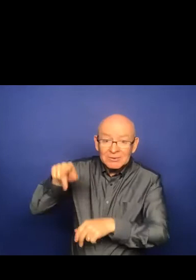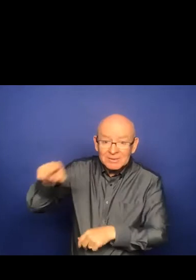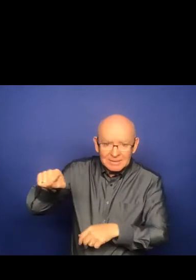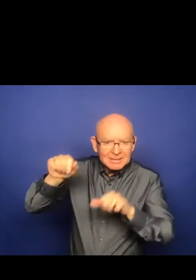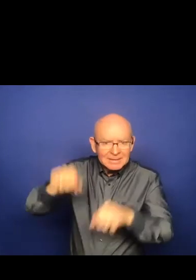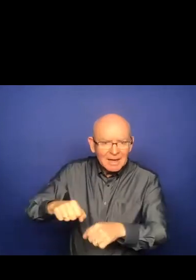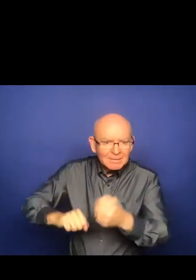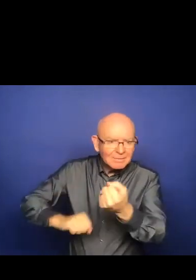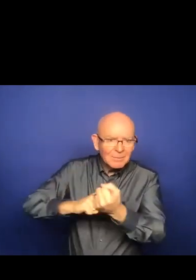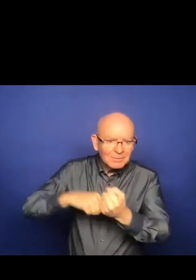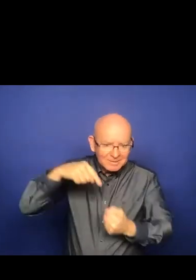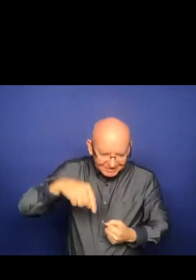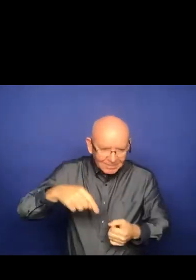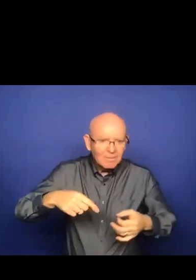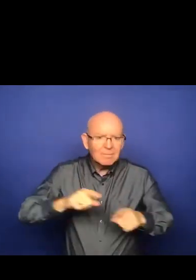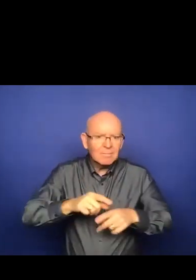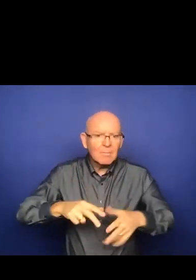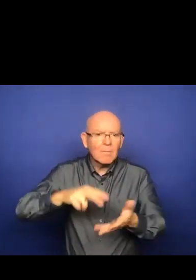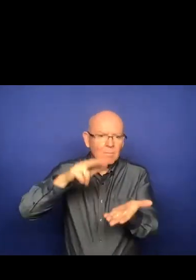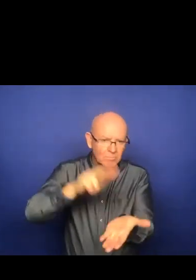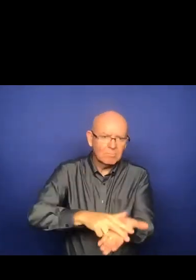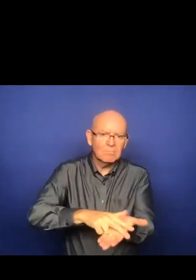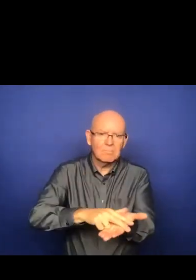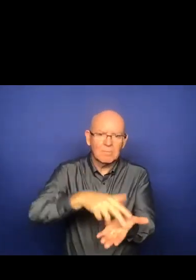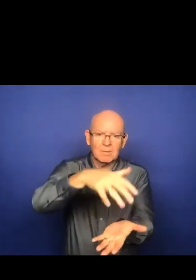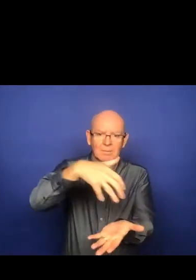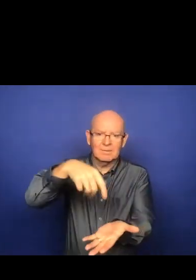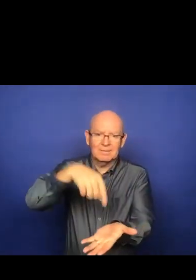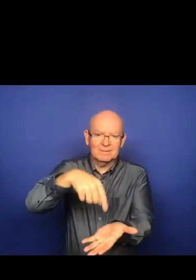and their representative organisations are actually